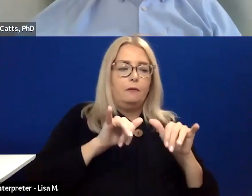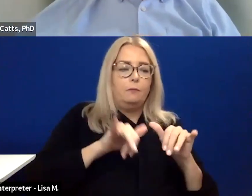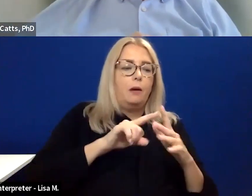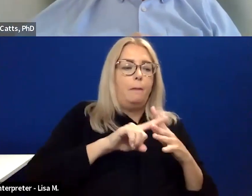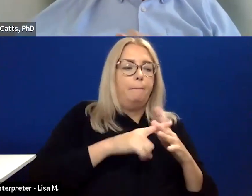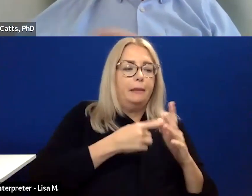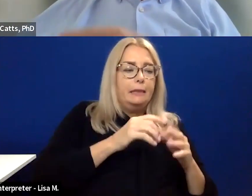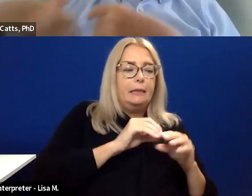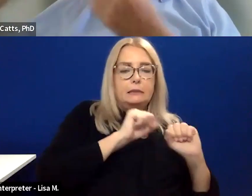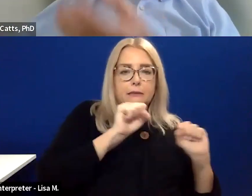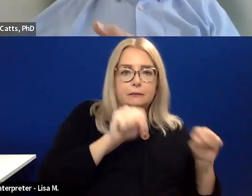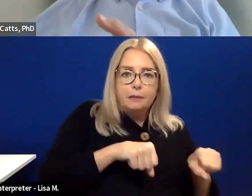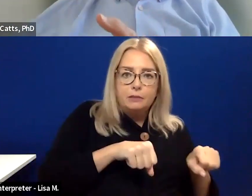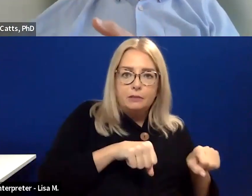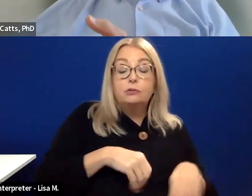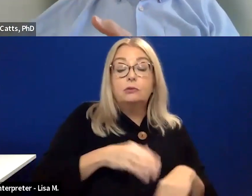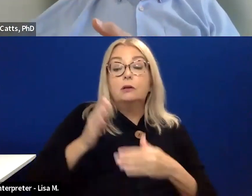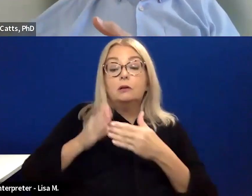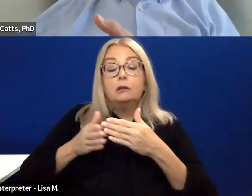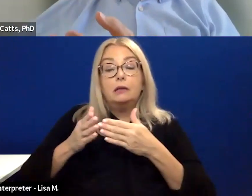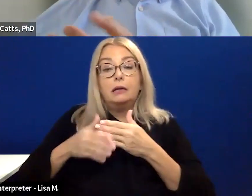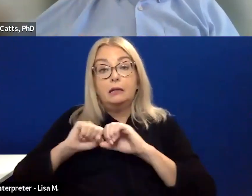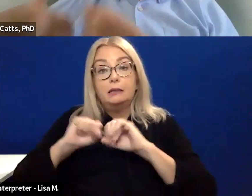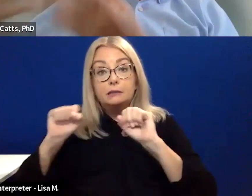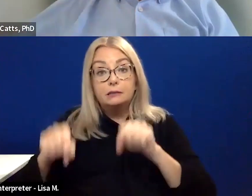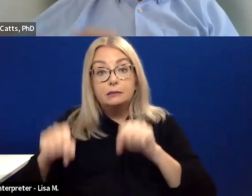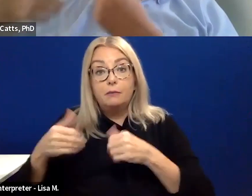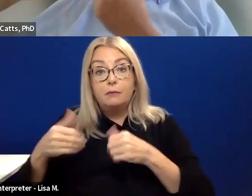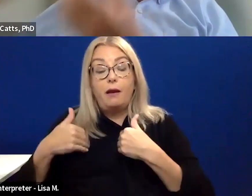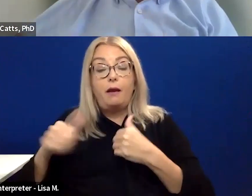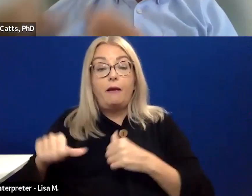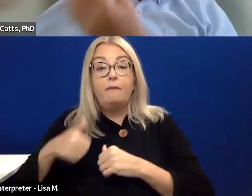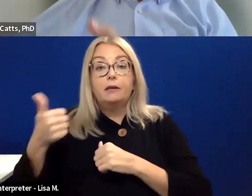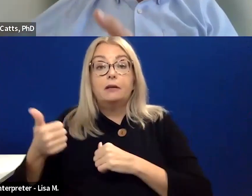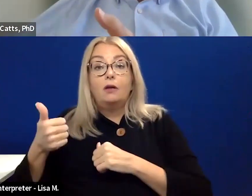of the semester you have a you have another opportunity to test them in that same area